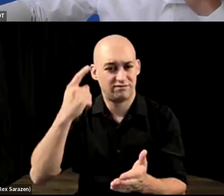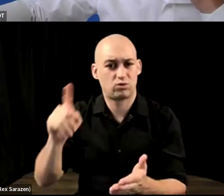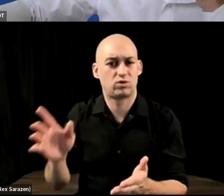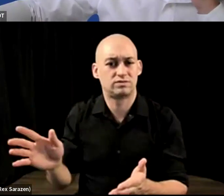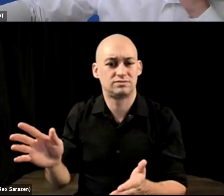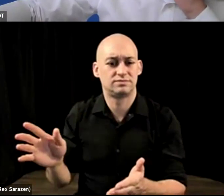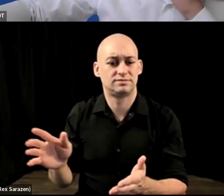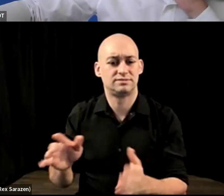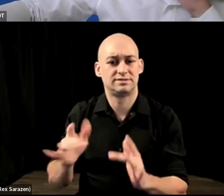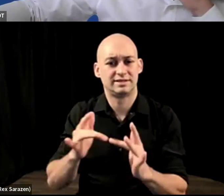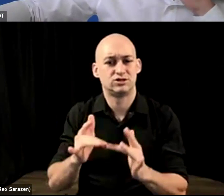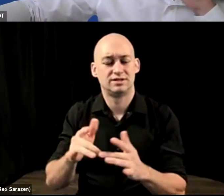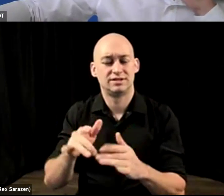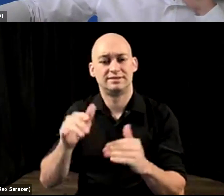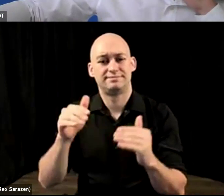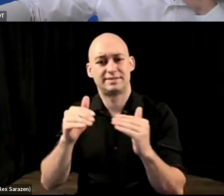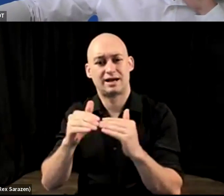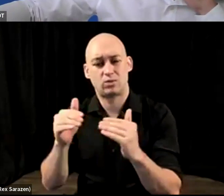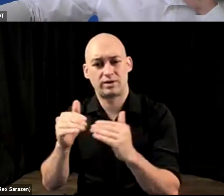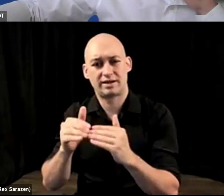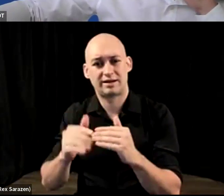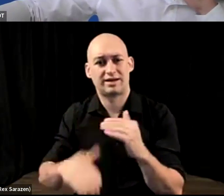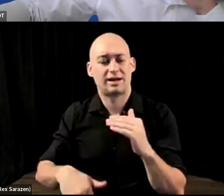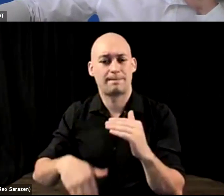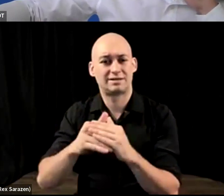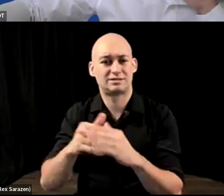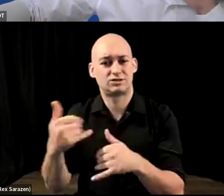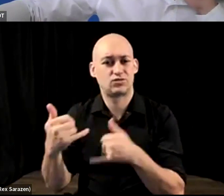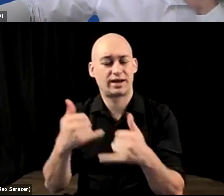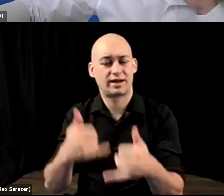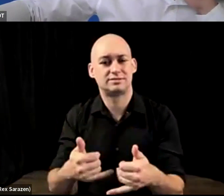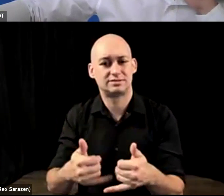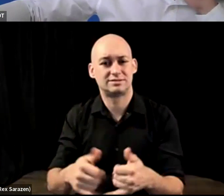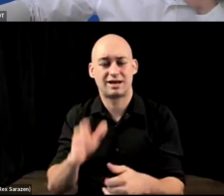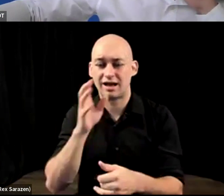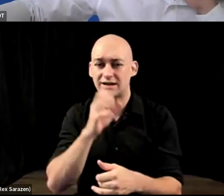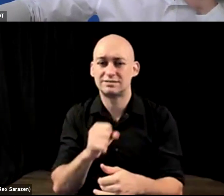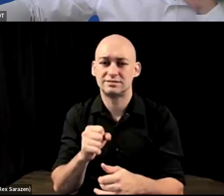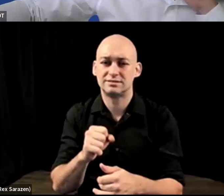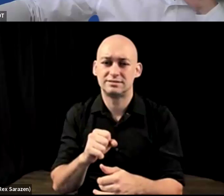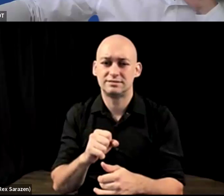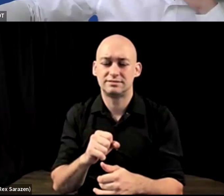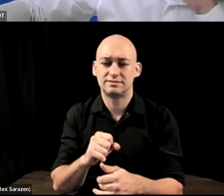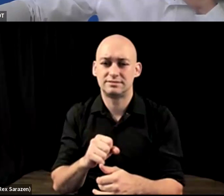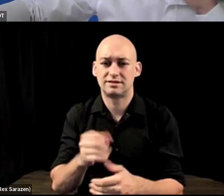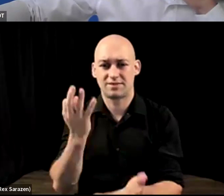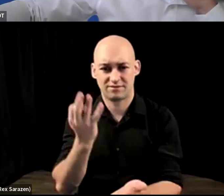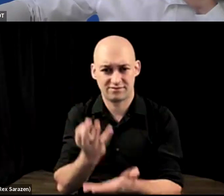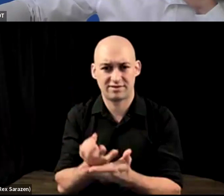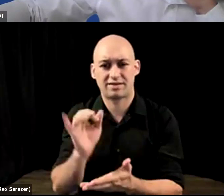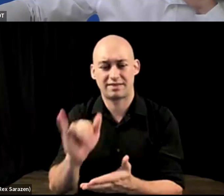the Digital Equity or the Capacity Grants, I guess the fact that, urban areas might not